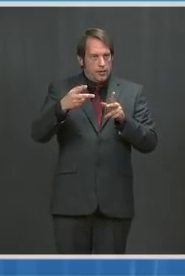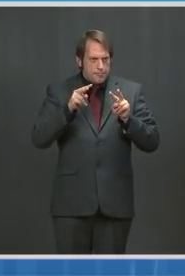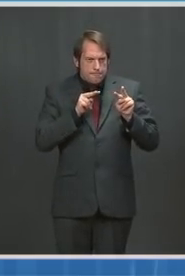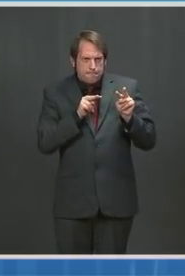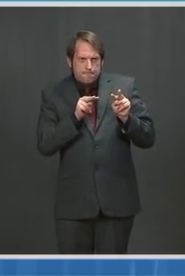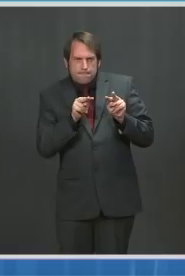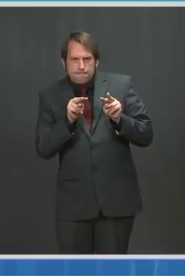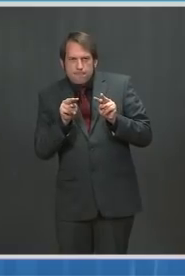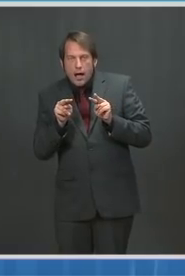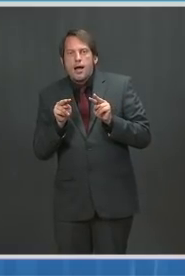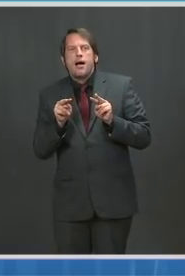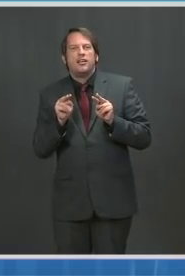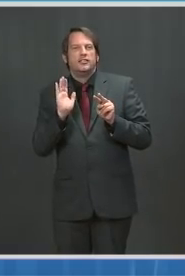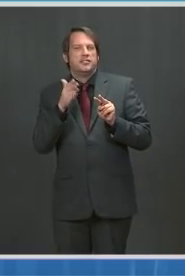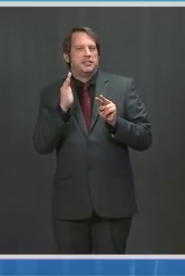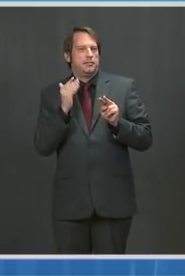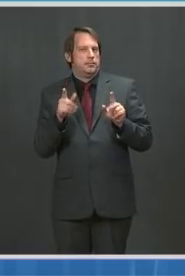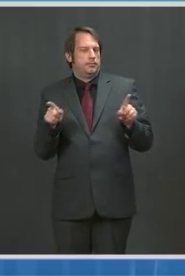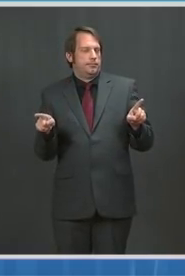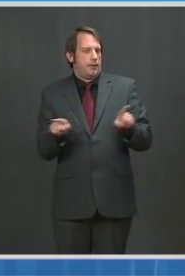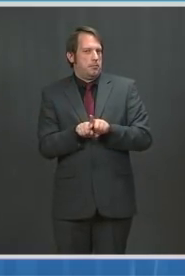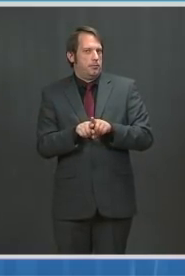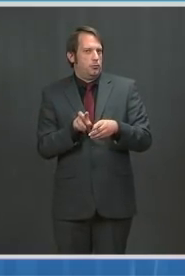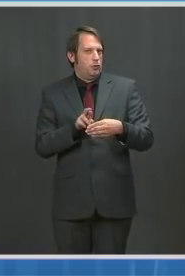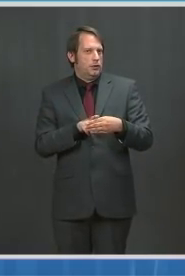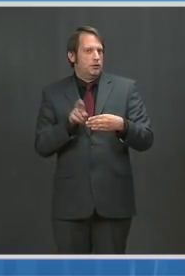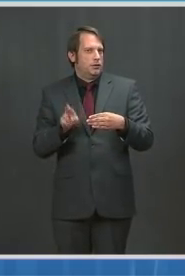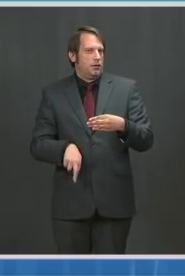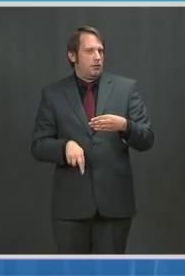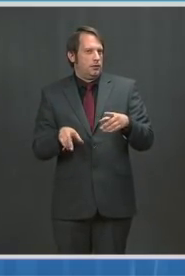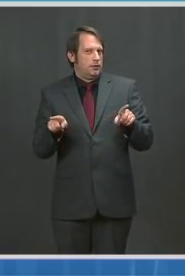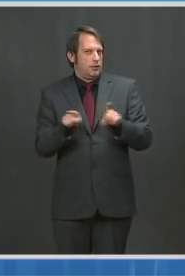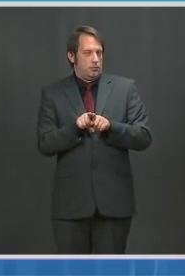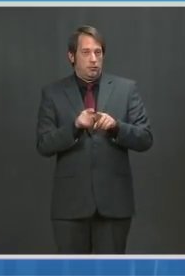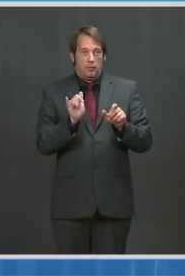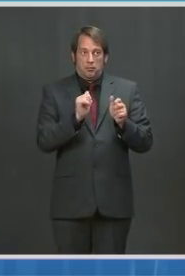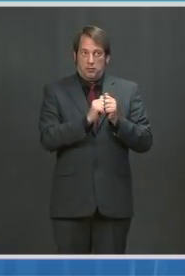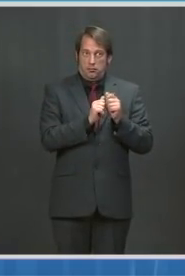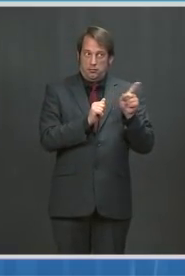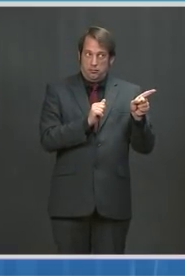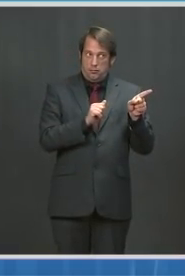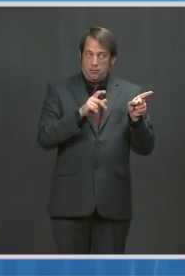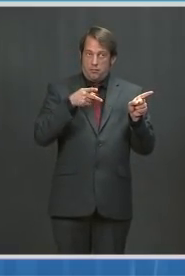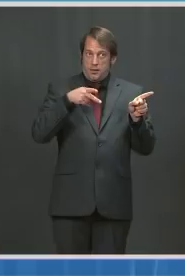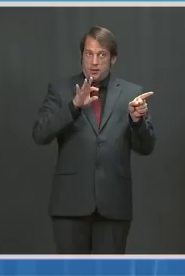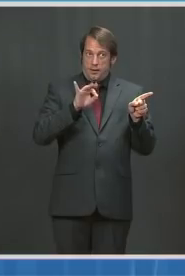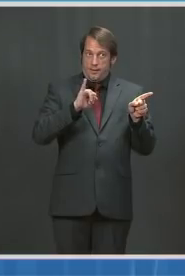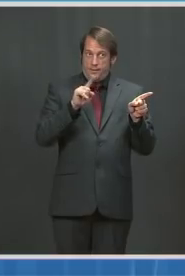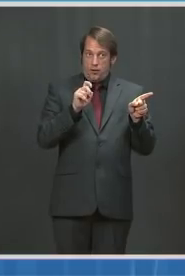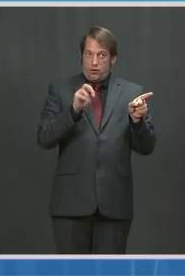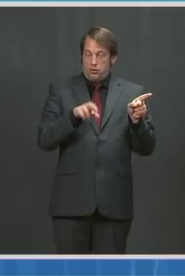will be seen with the Pfizer, as well as the J&J. If you look at this,